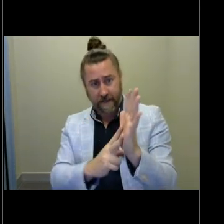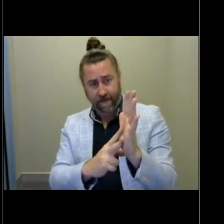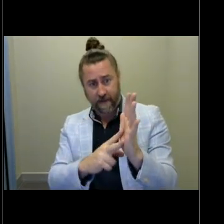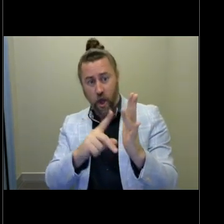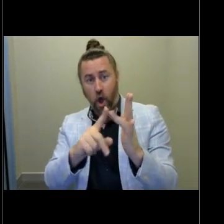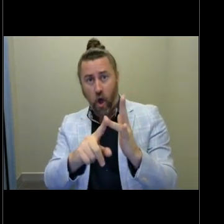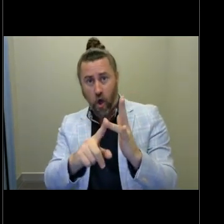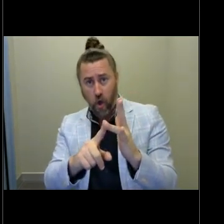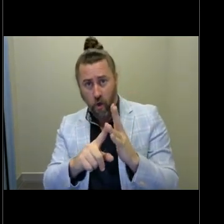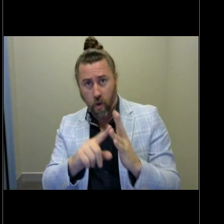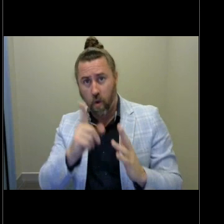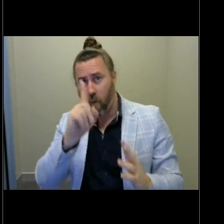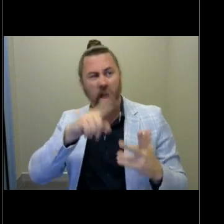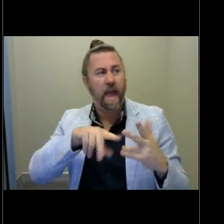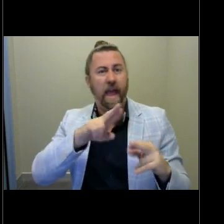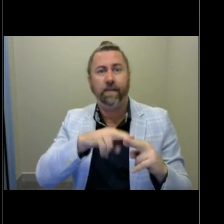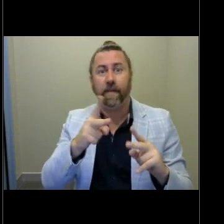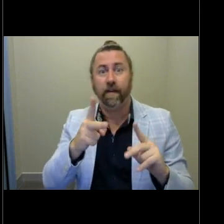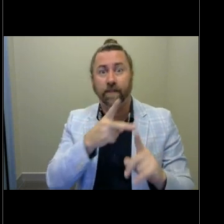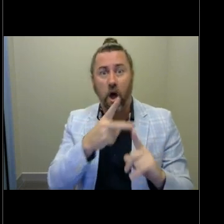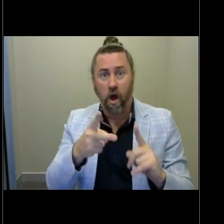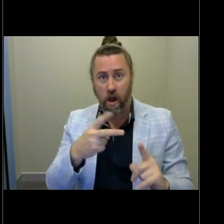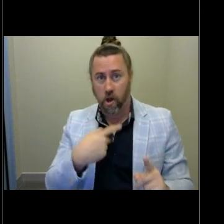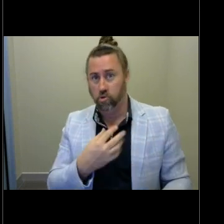that the violence might then increase. Yeah.